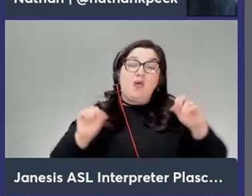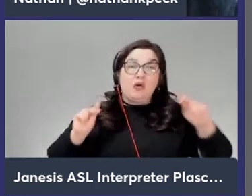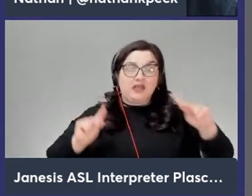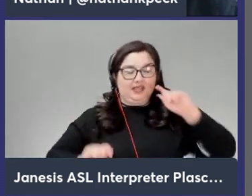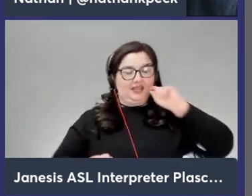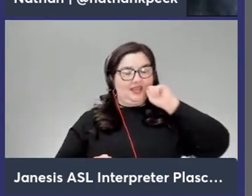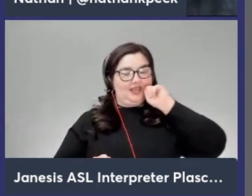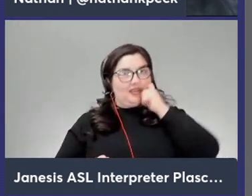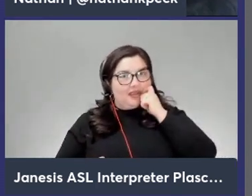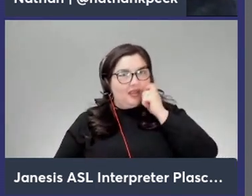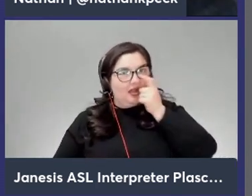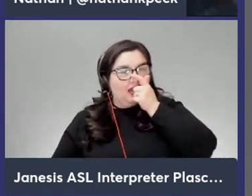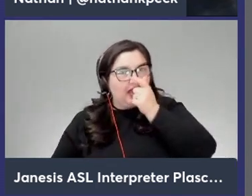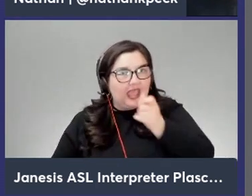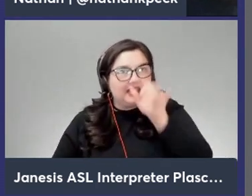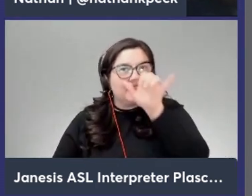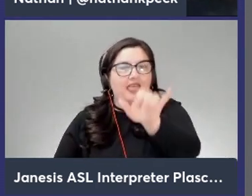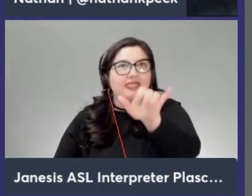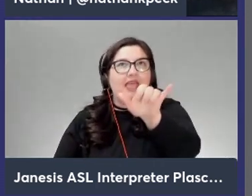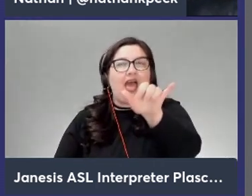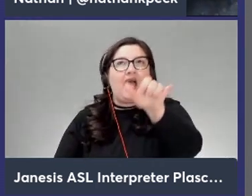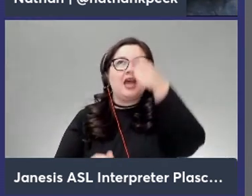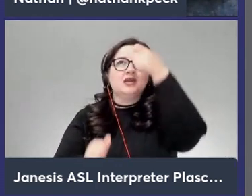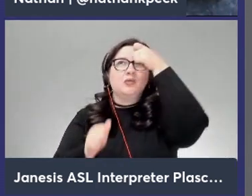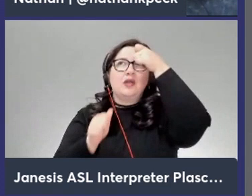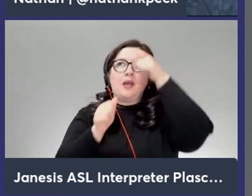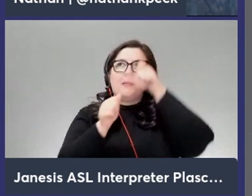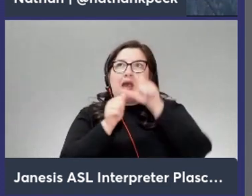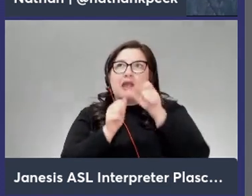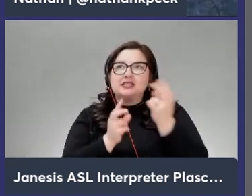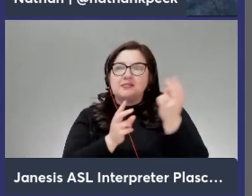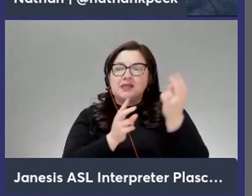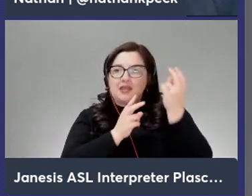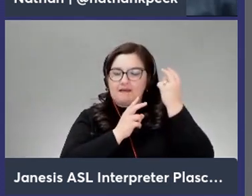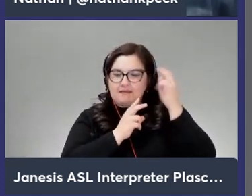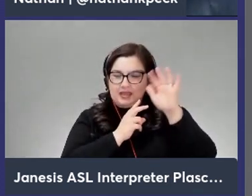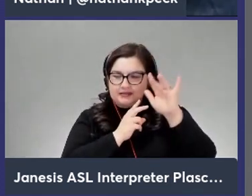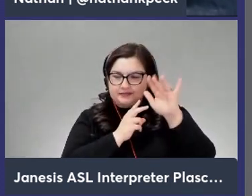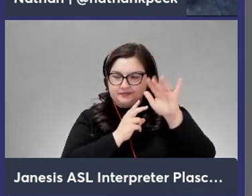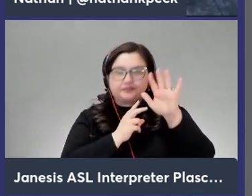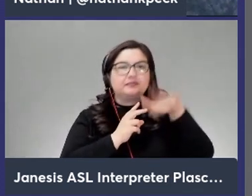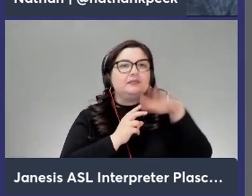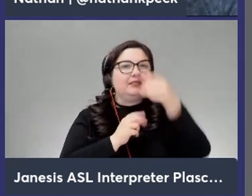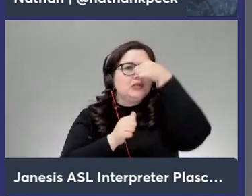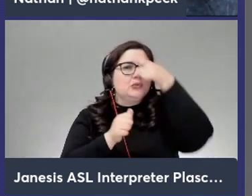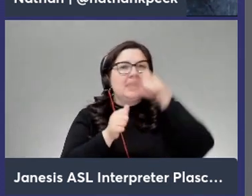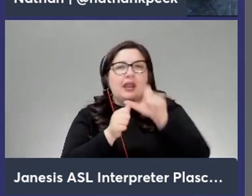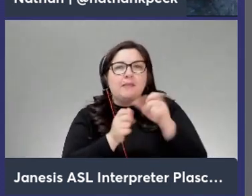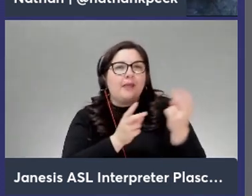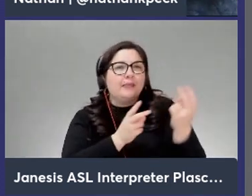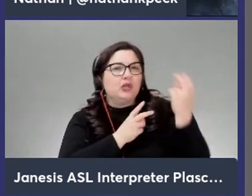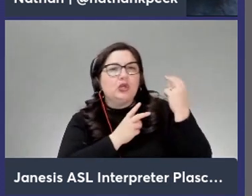So this reminds me a lot of, you know, the early days of classical computing,